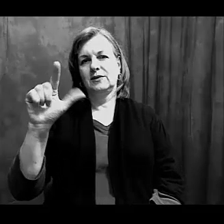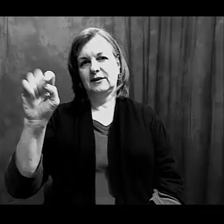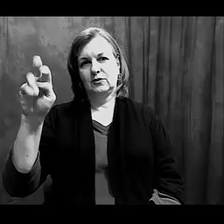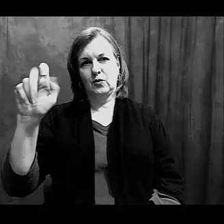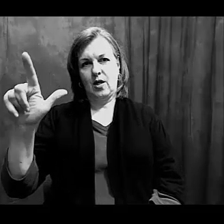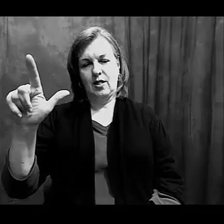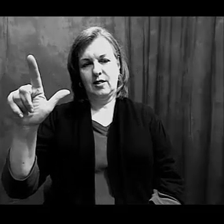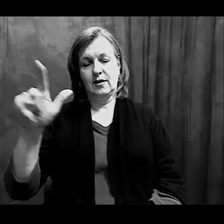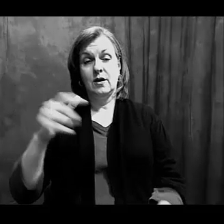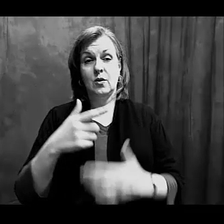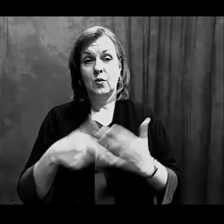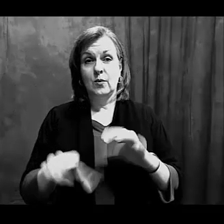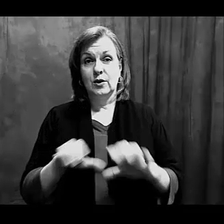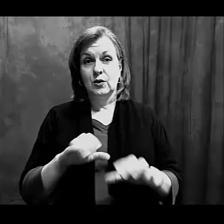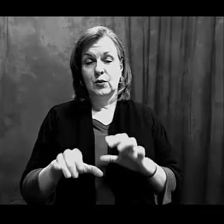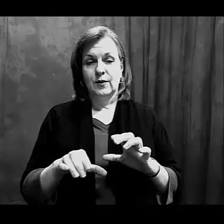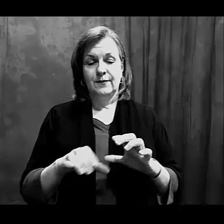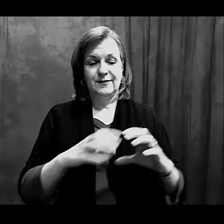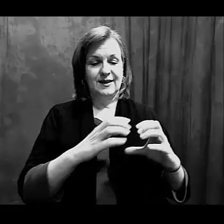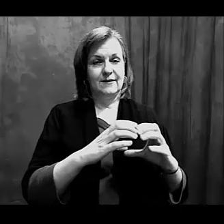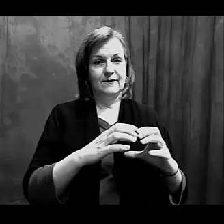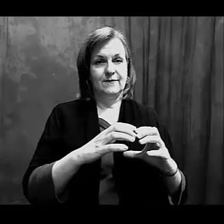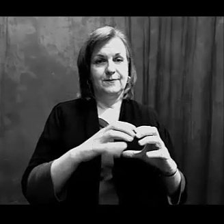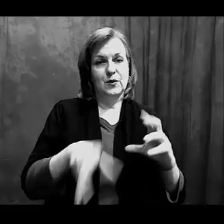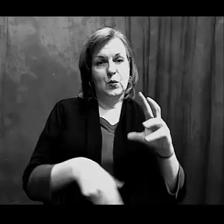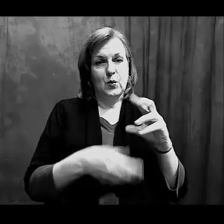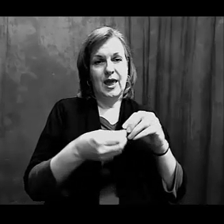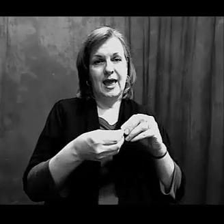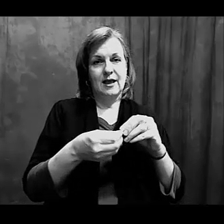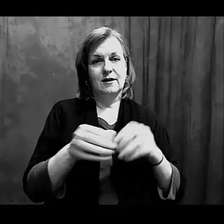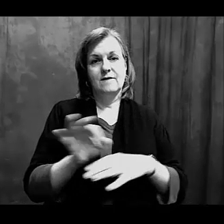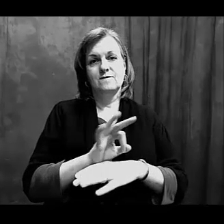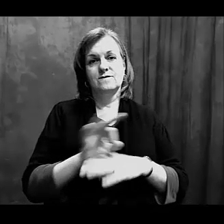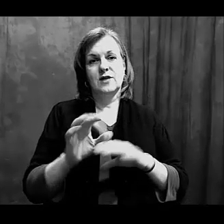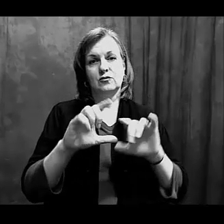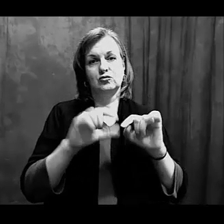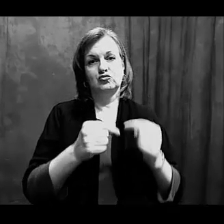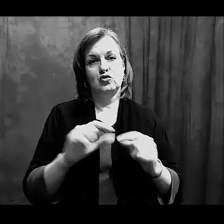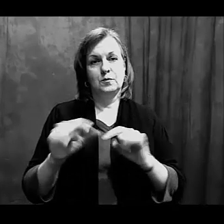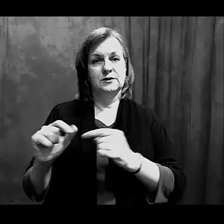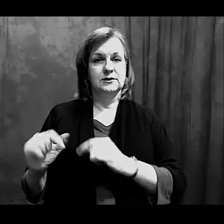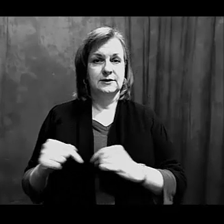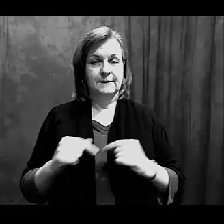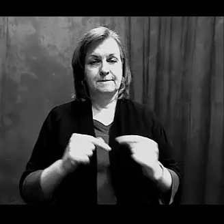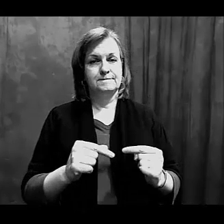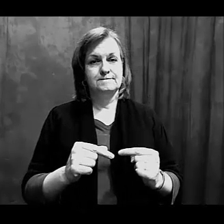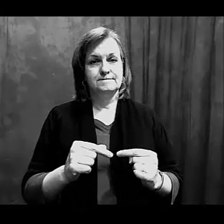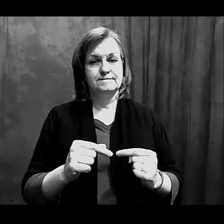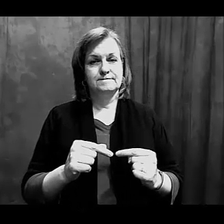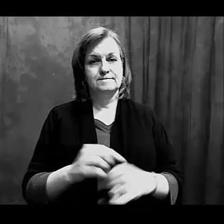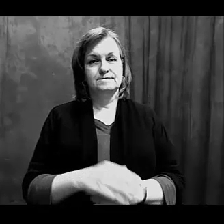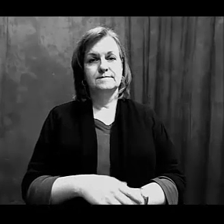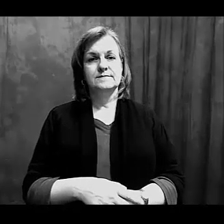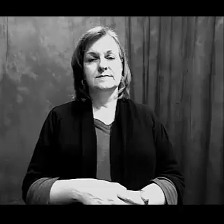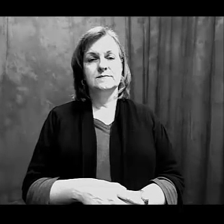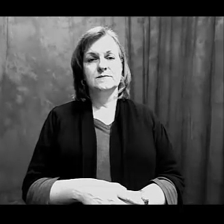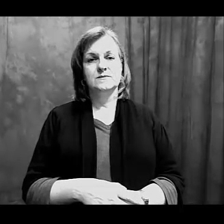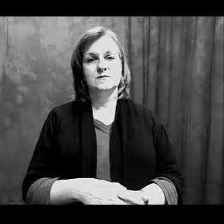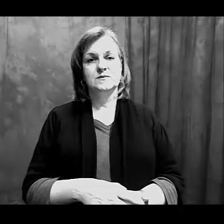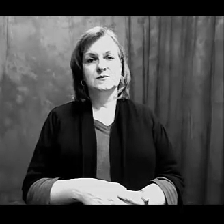so all we do is add functional groups